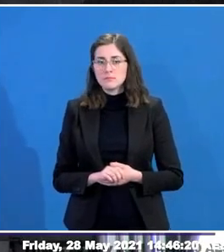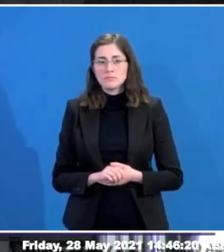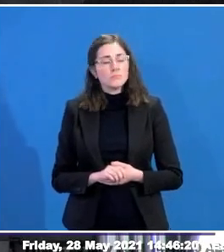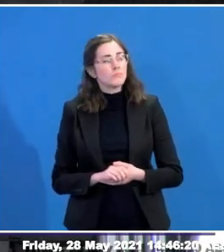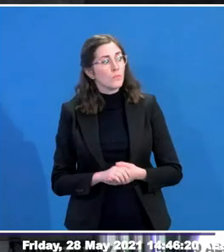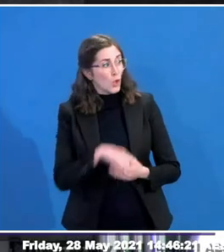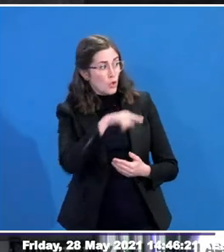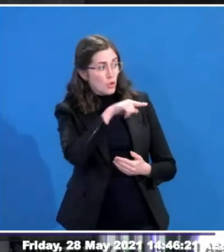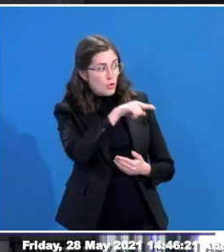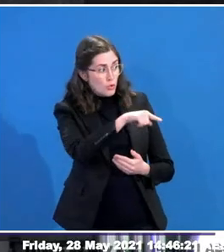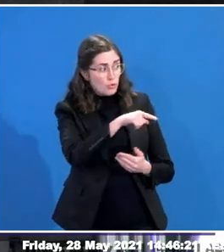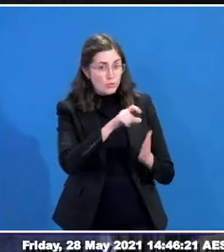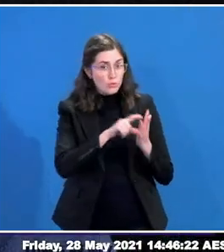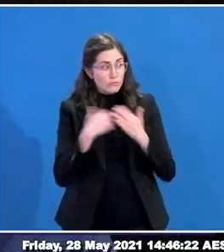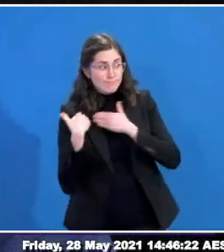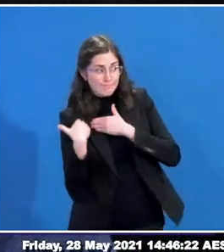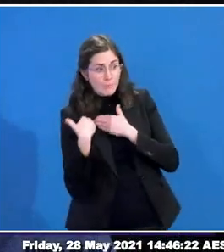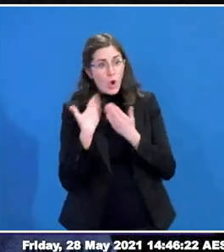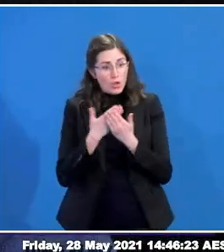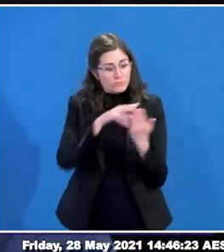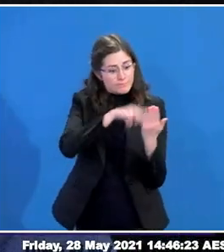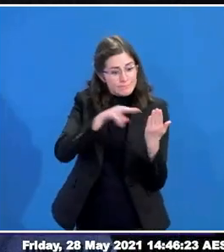independent investigators, isn't there?